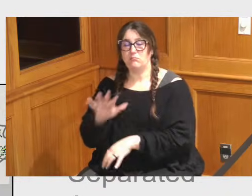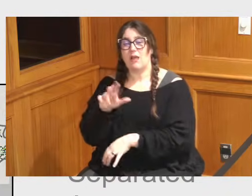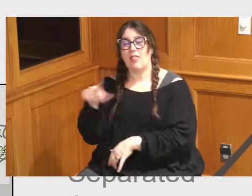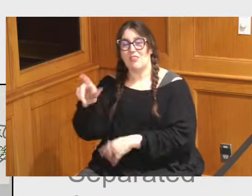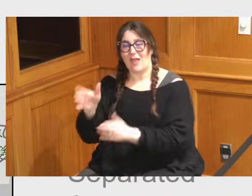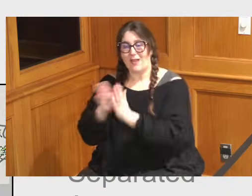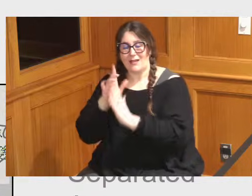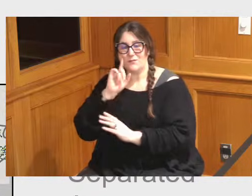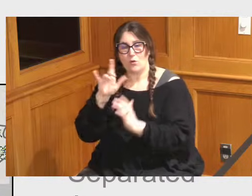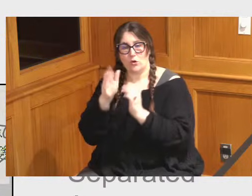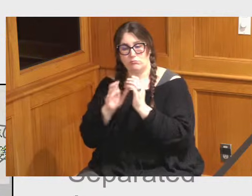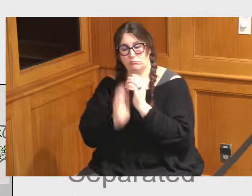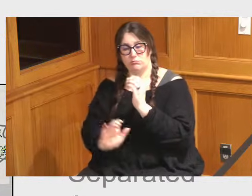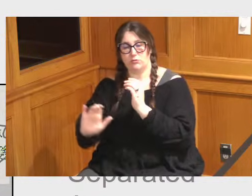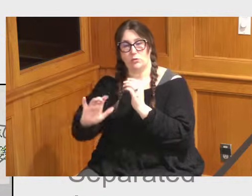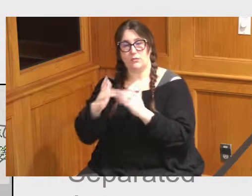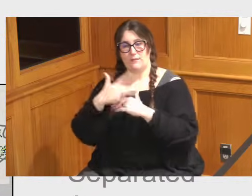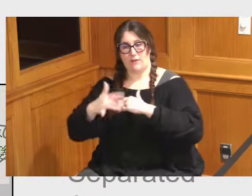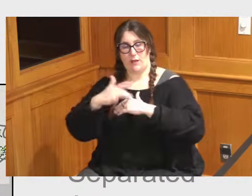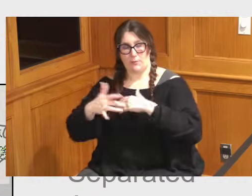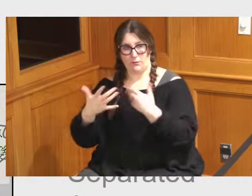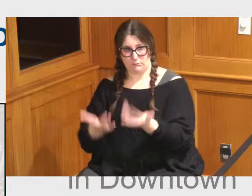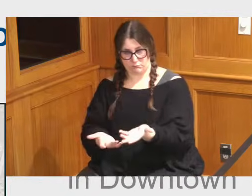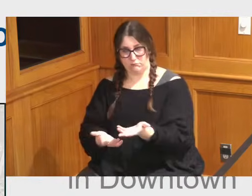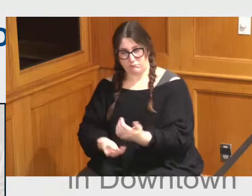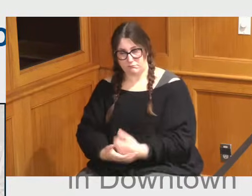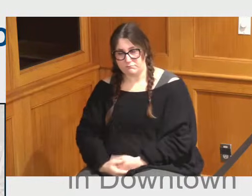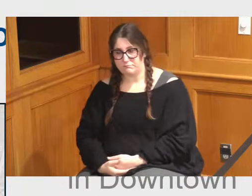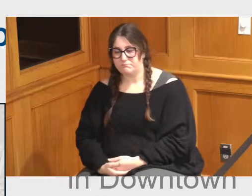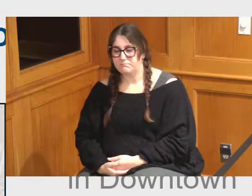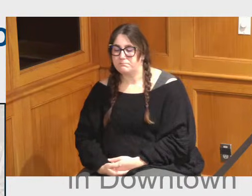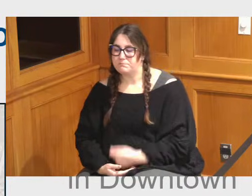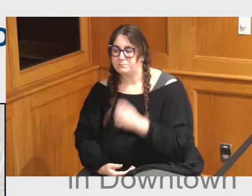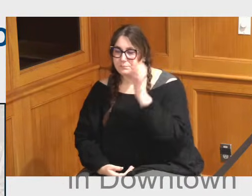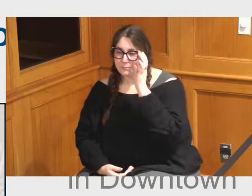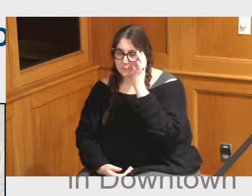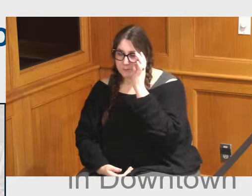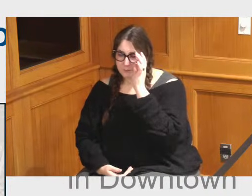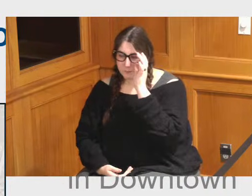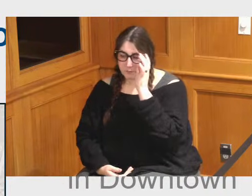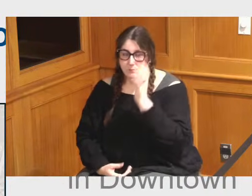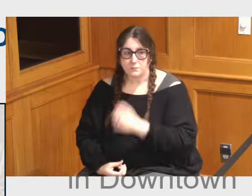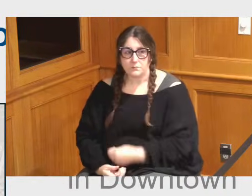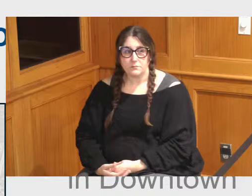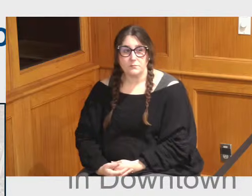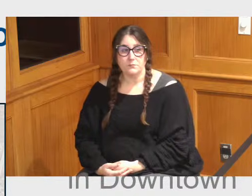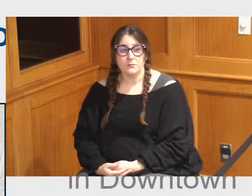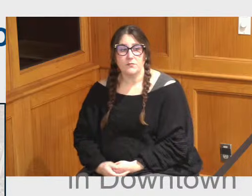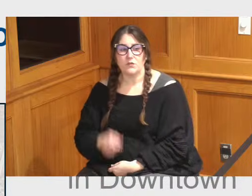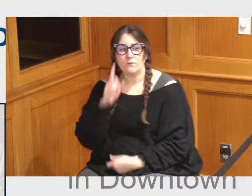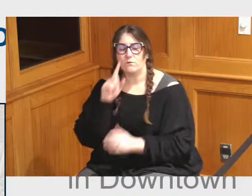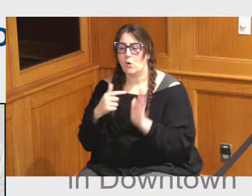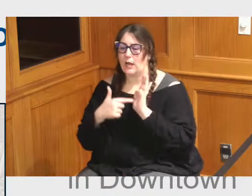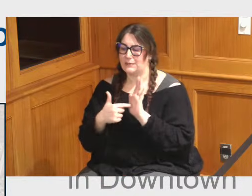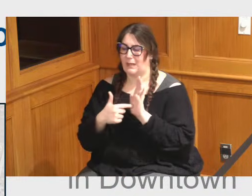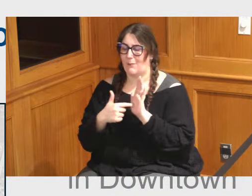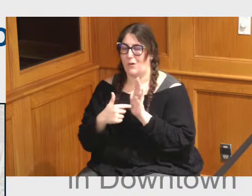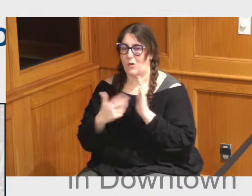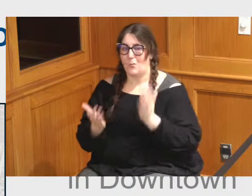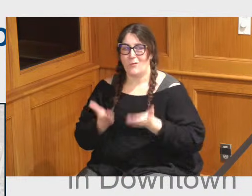We want to make sure that there's availability in the sewer. So for example, a proposed development